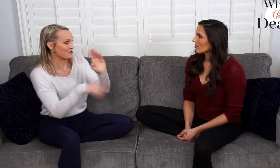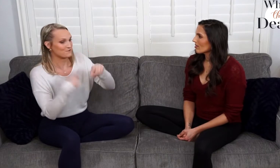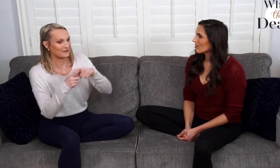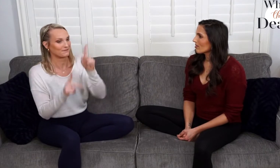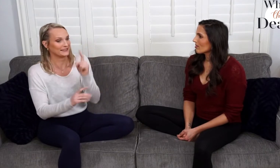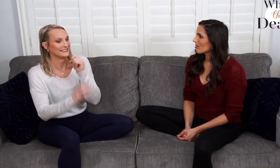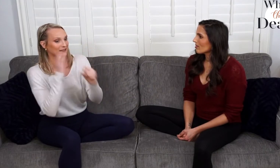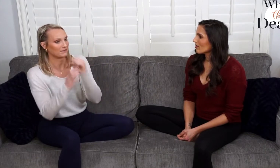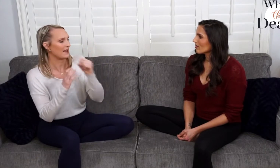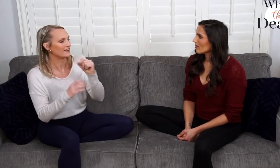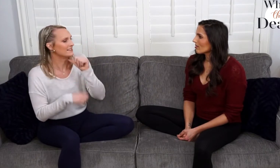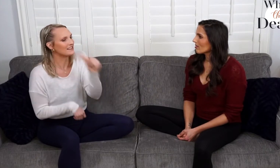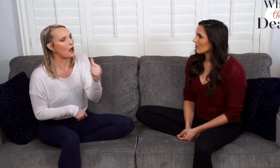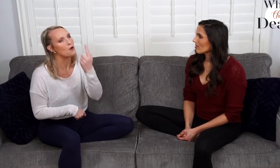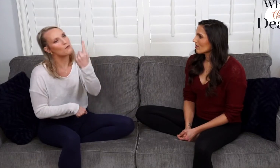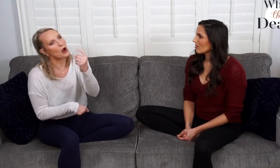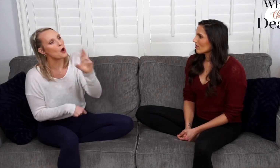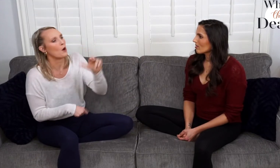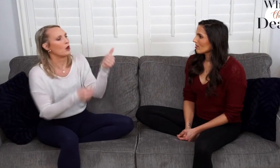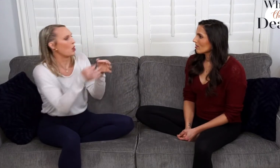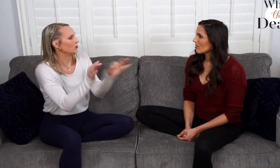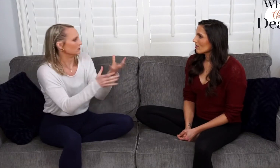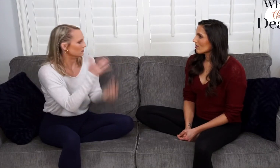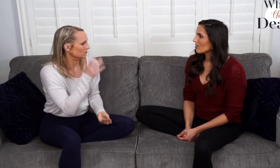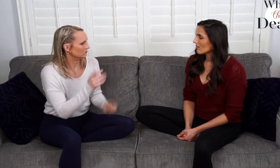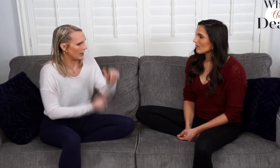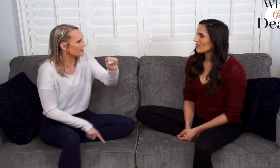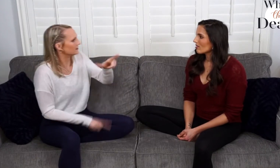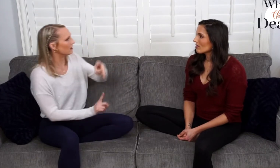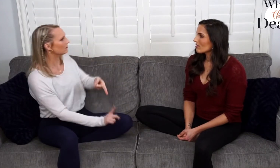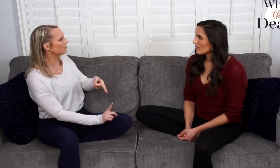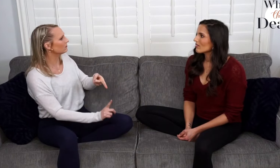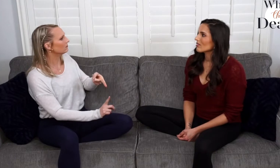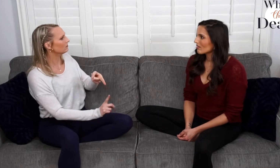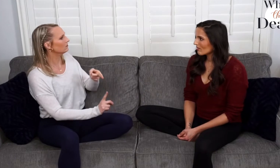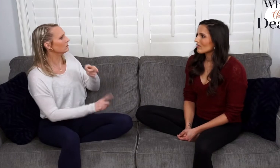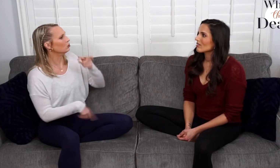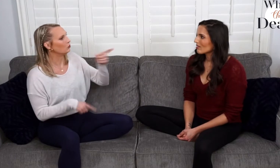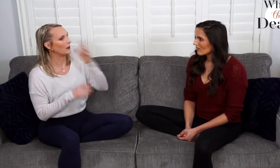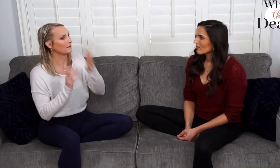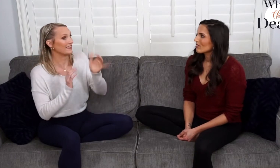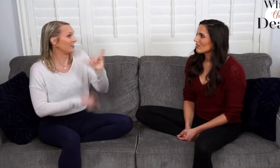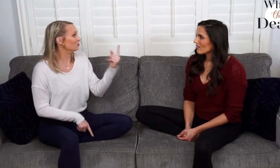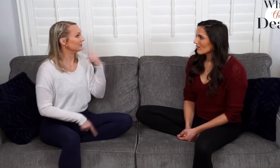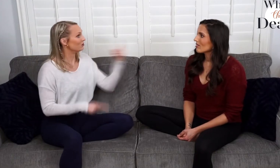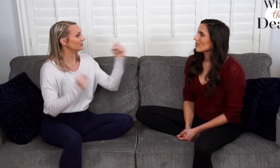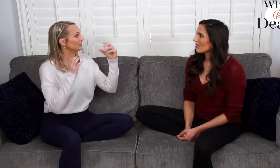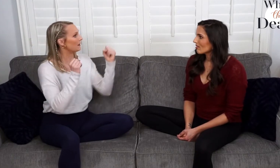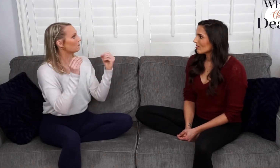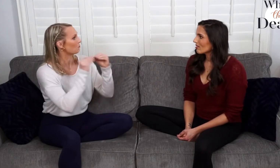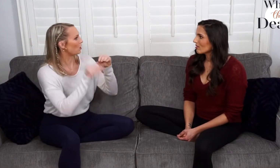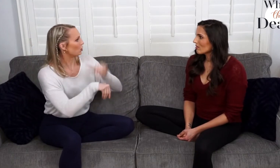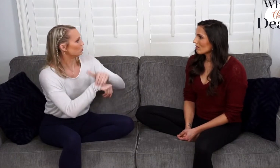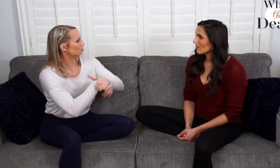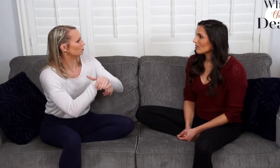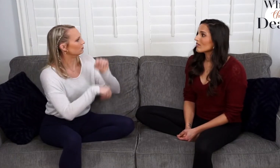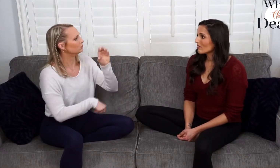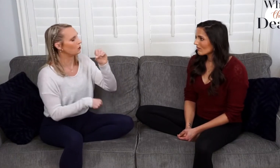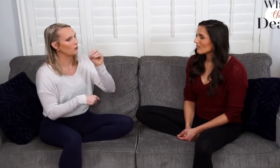when people SimCom, it's not which language is secondary, It's always ASL and like you said, you sign more English.